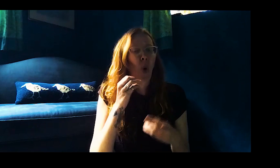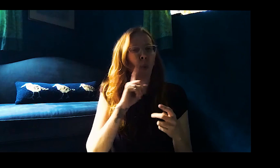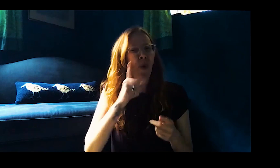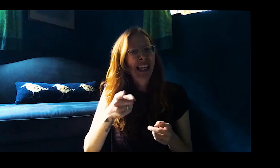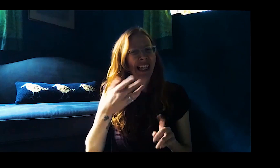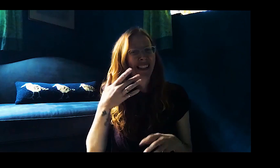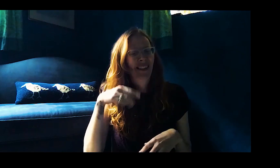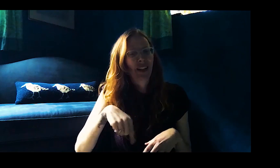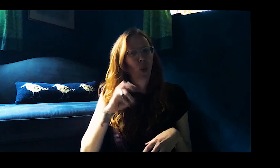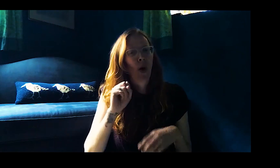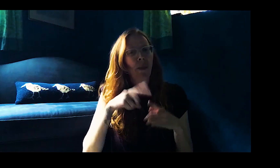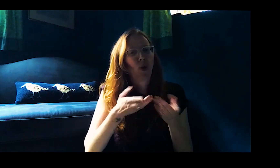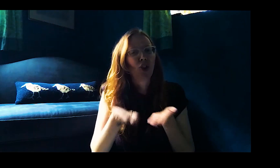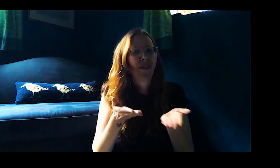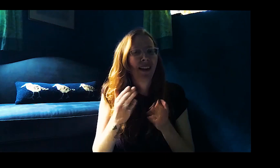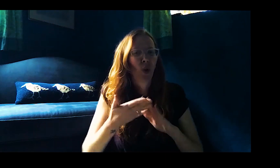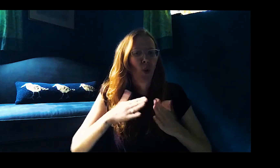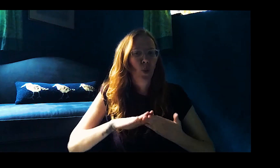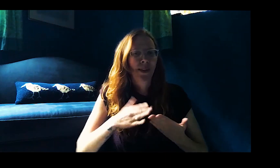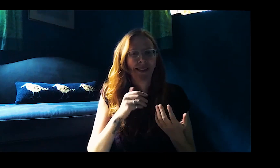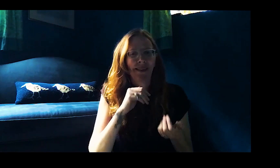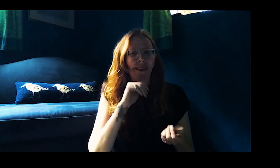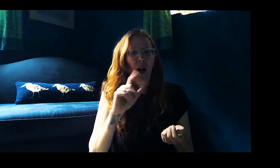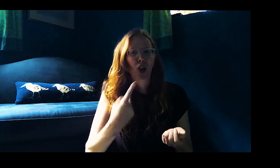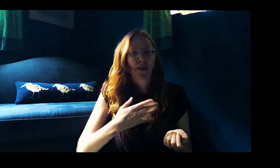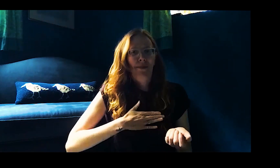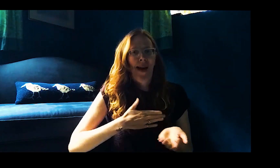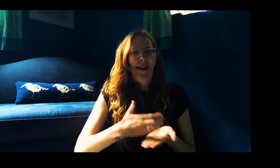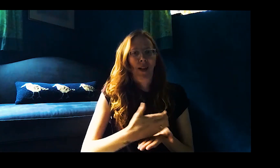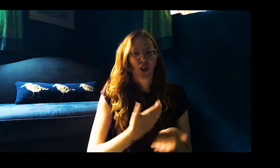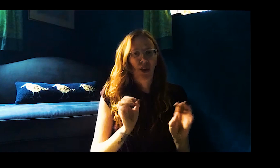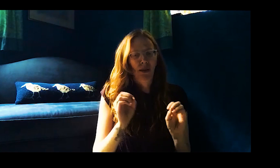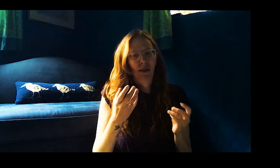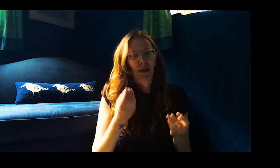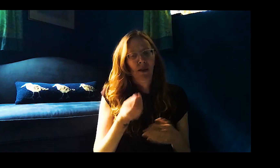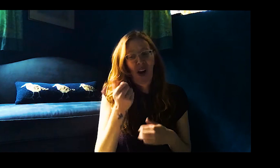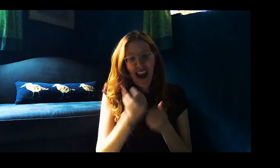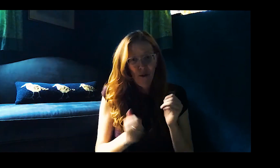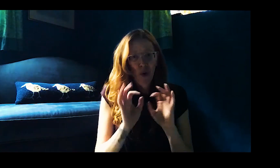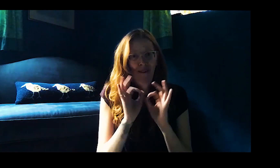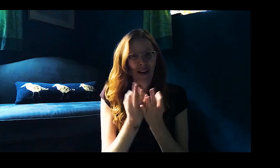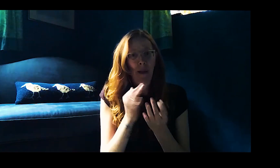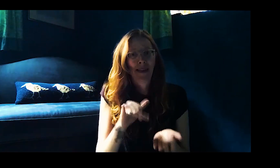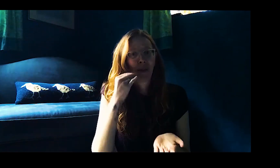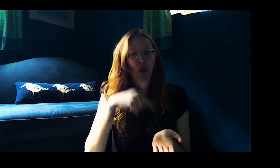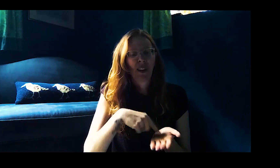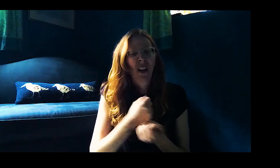income, but more a way for us to look back and remember this - you know, in the future people can